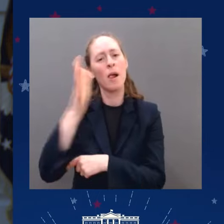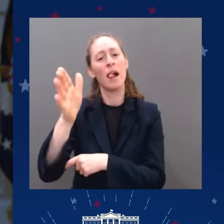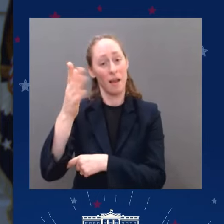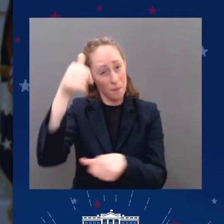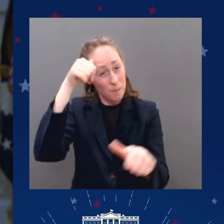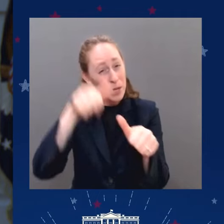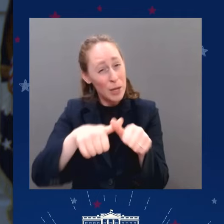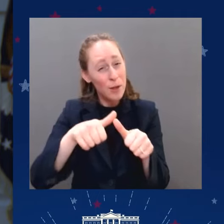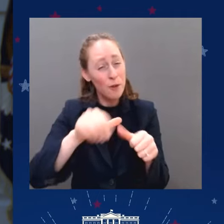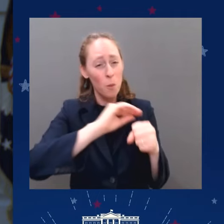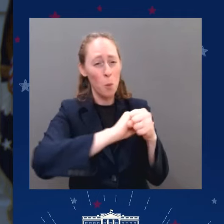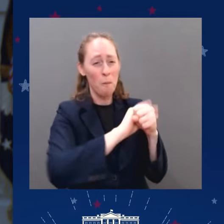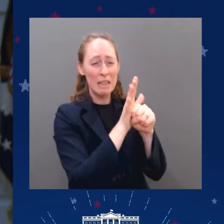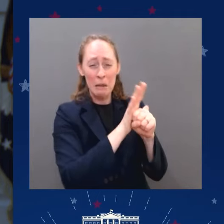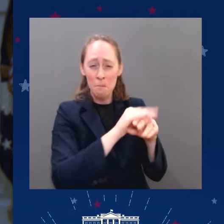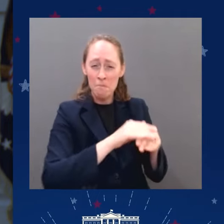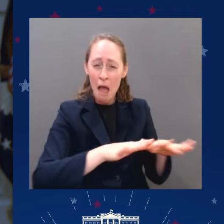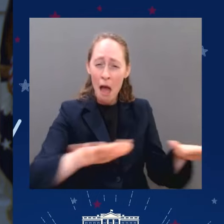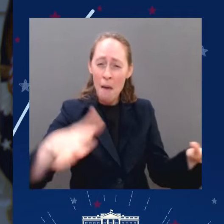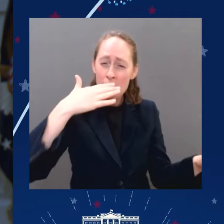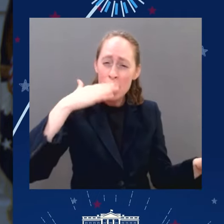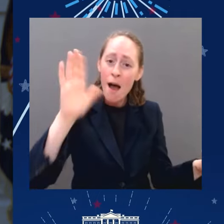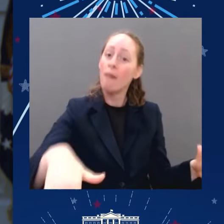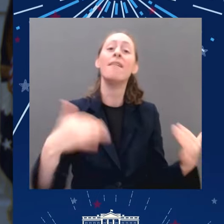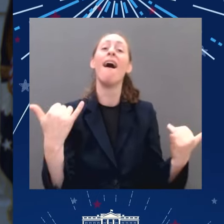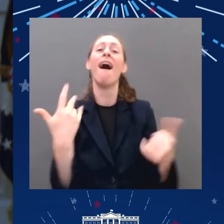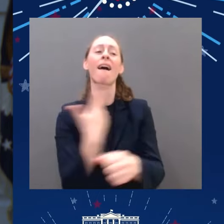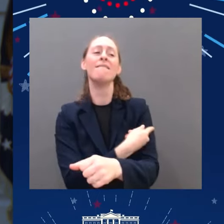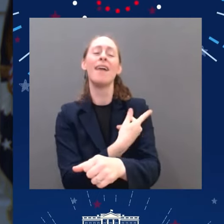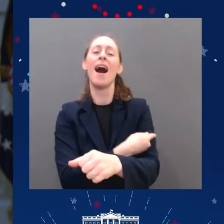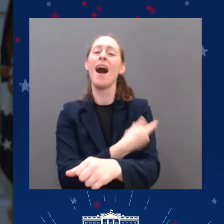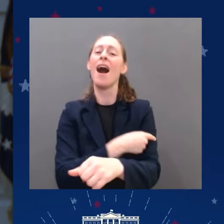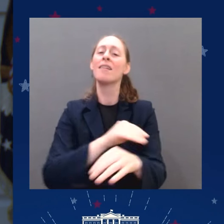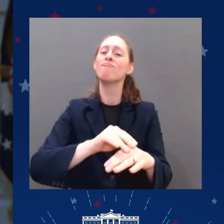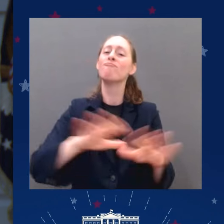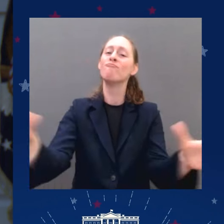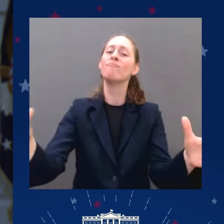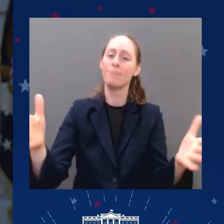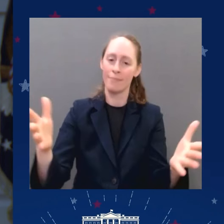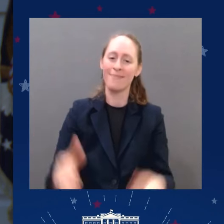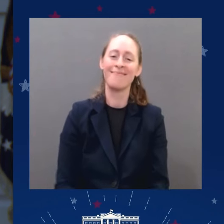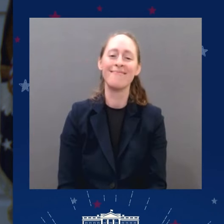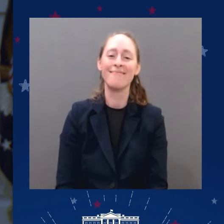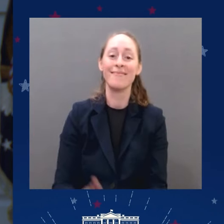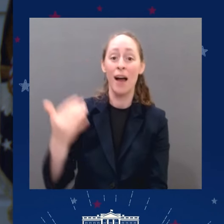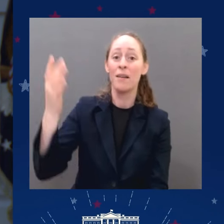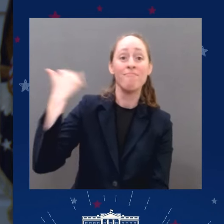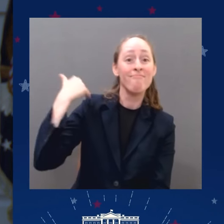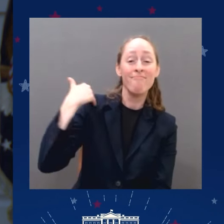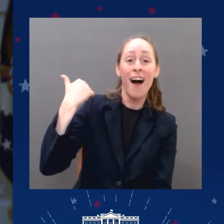restrictions lifted, the Fourth of July together again at the White House. And for all the challenges,